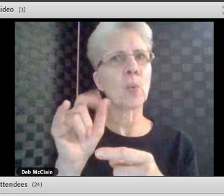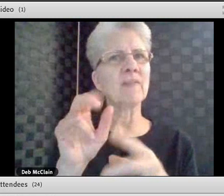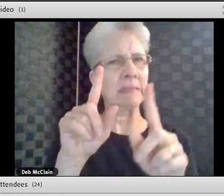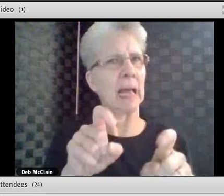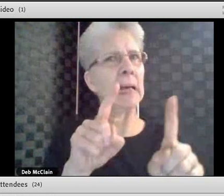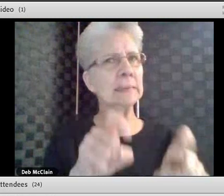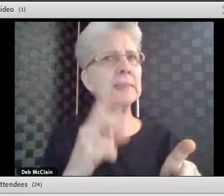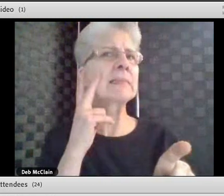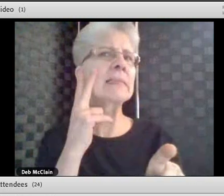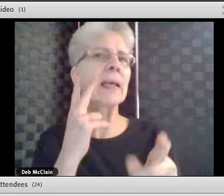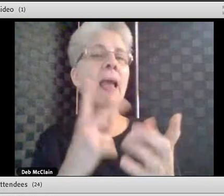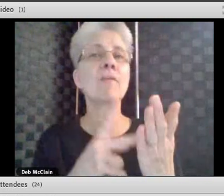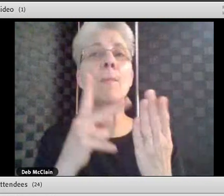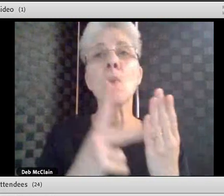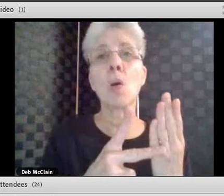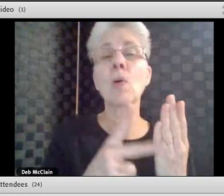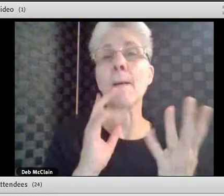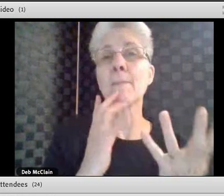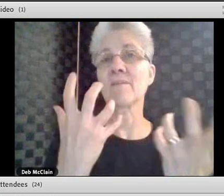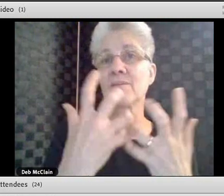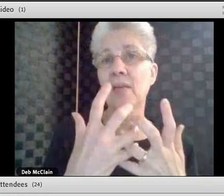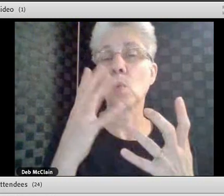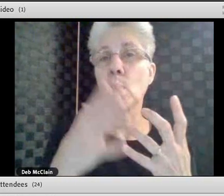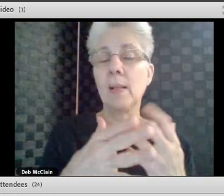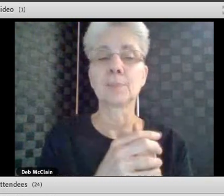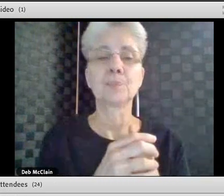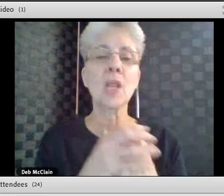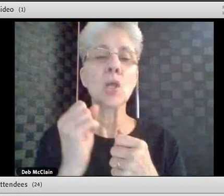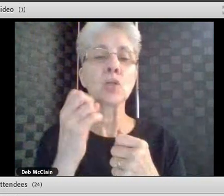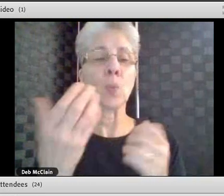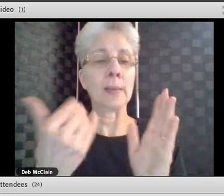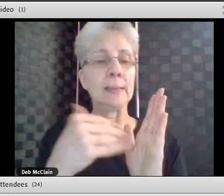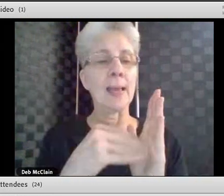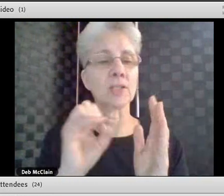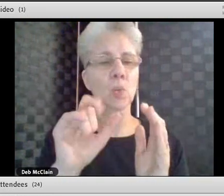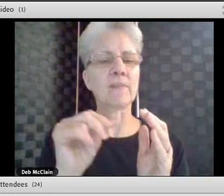so borrow the equipment from SWFLN. Test it out. Have a program in your library.